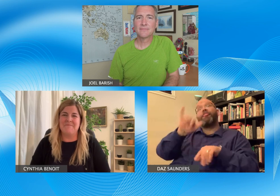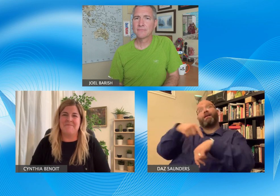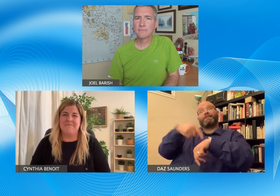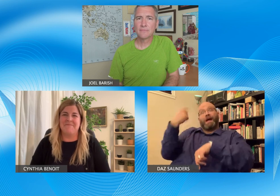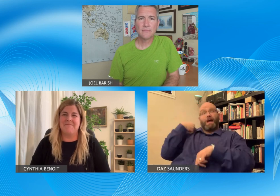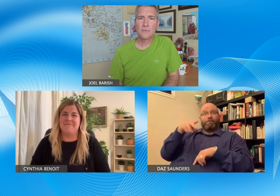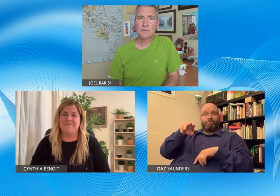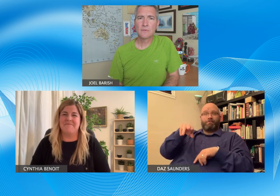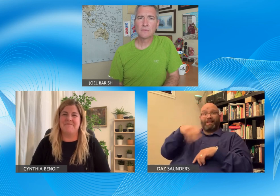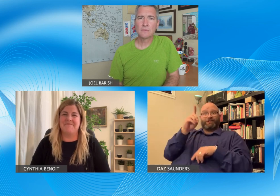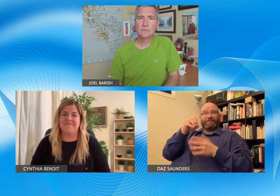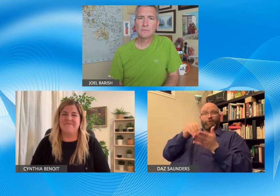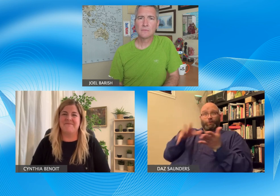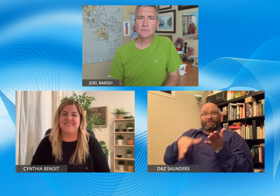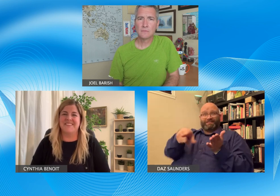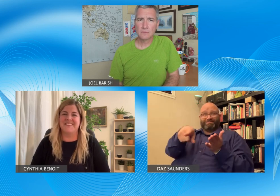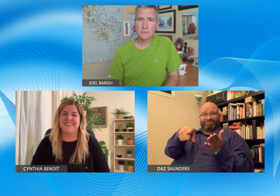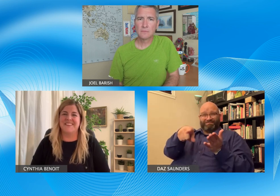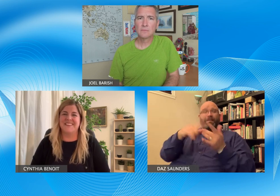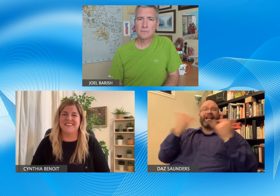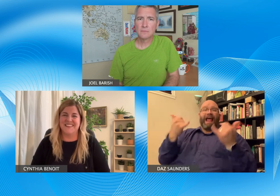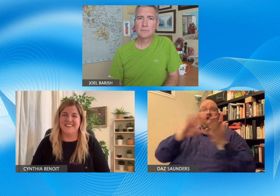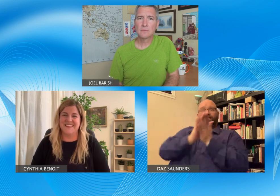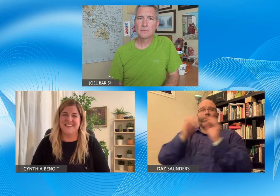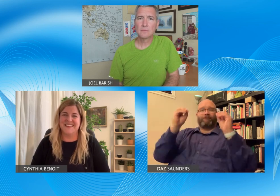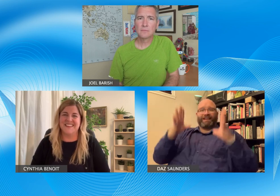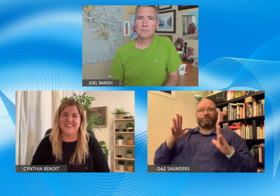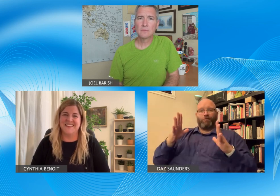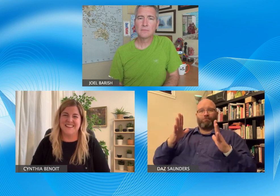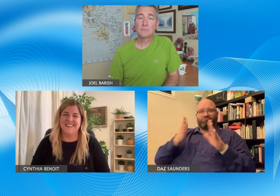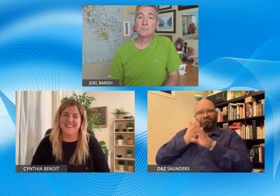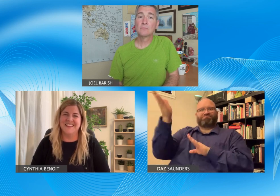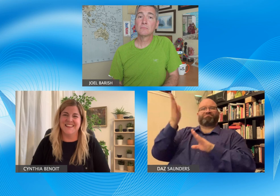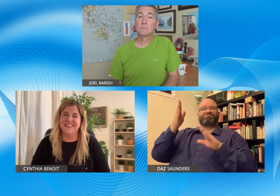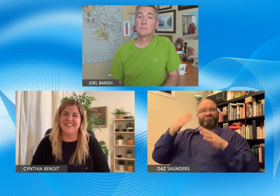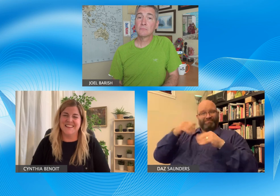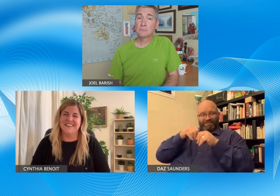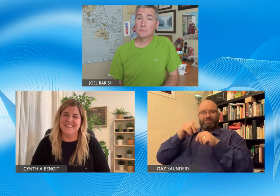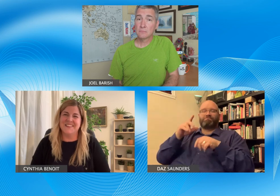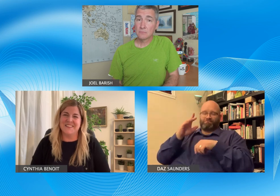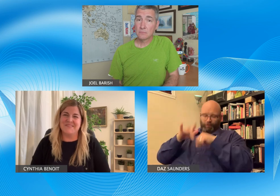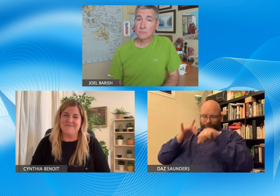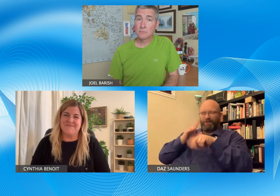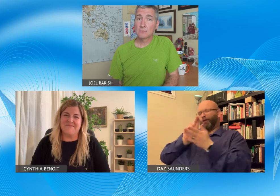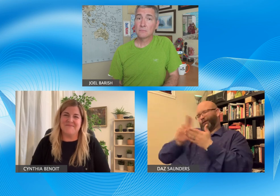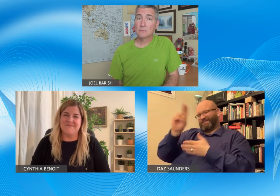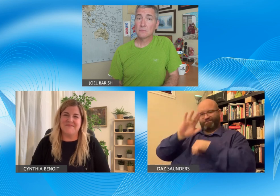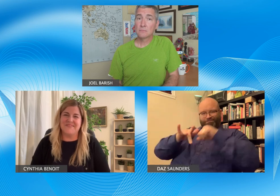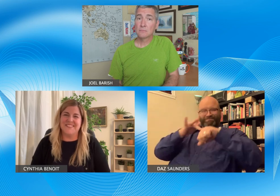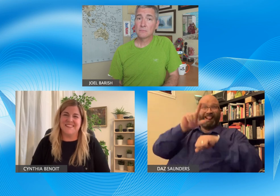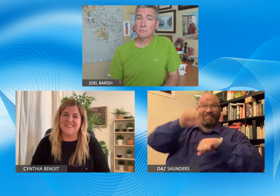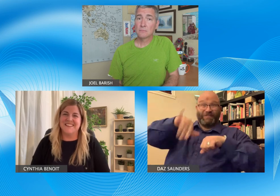That was taken when she was still a PhD Student. She’s now a university professor *shows the LSQ sign for university* Oh! even that is the sign for university in LSQ.